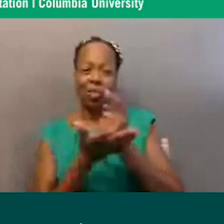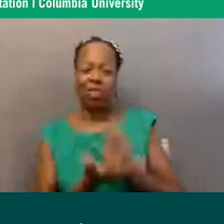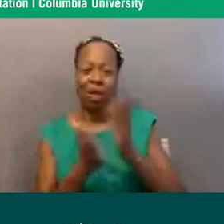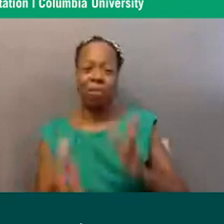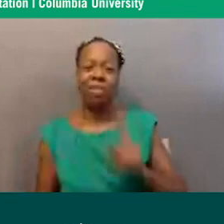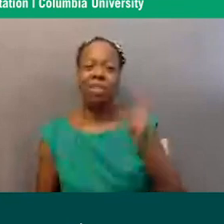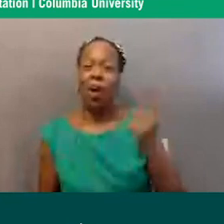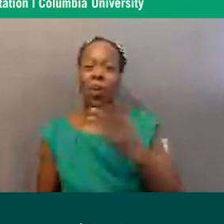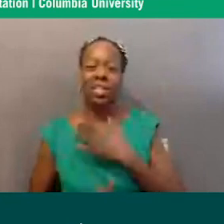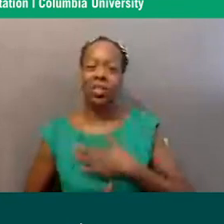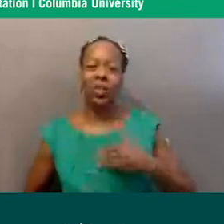and exercise so important?